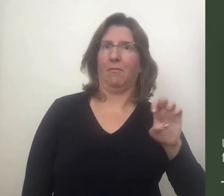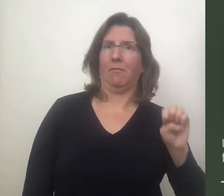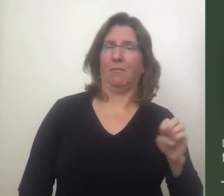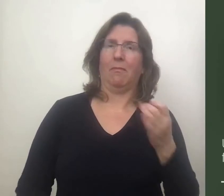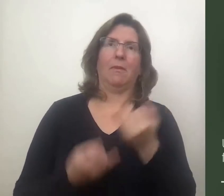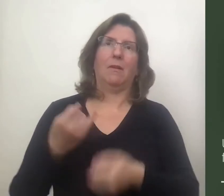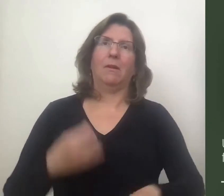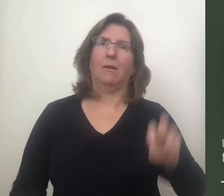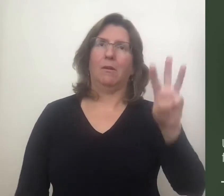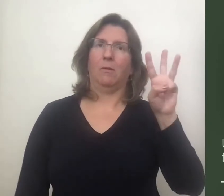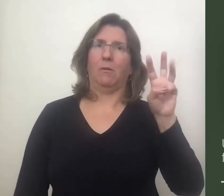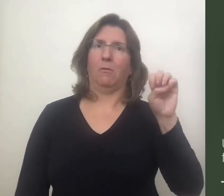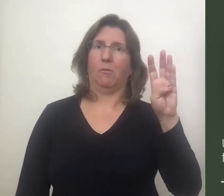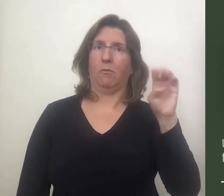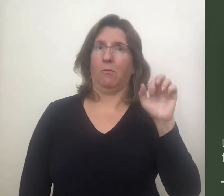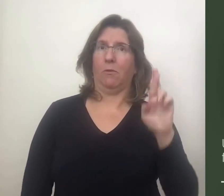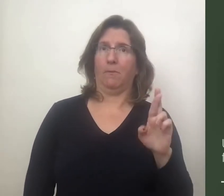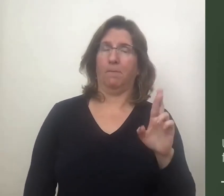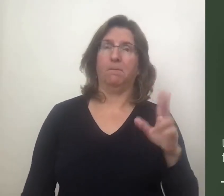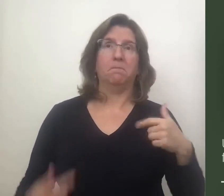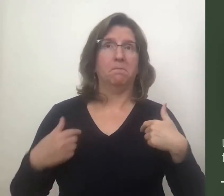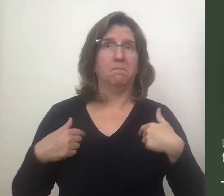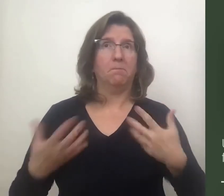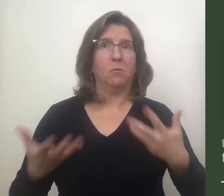Hello I am Joanne Weber.